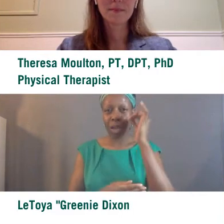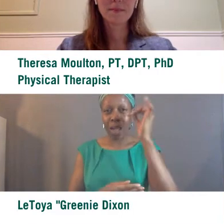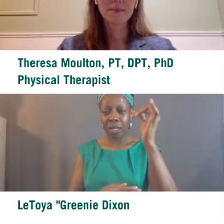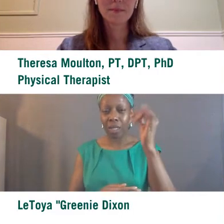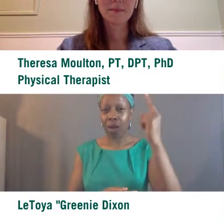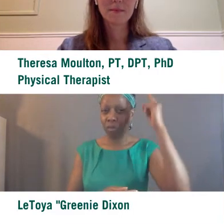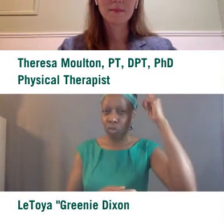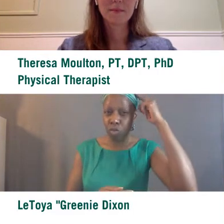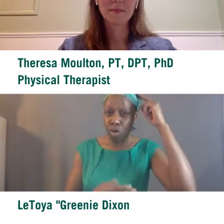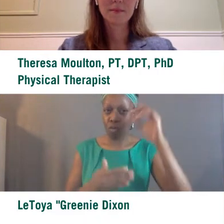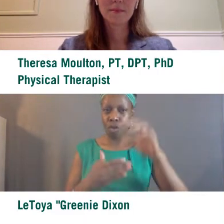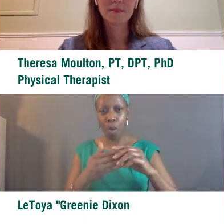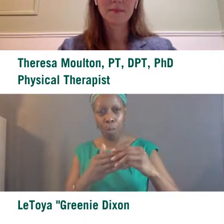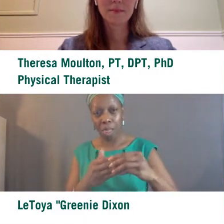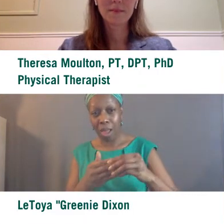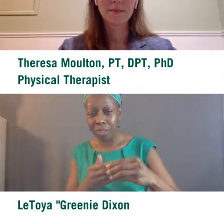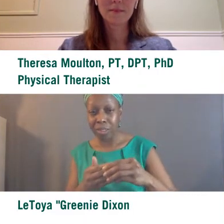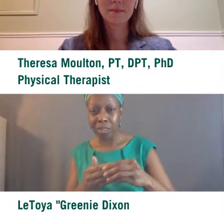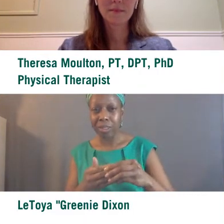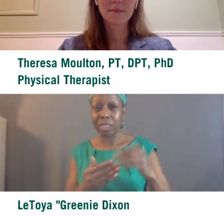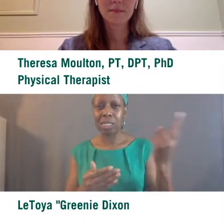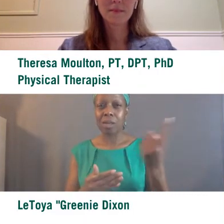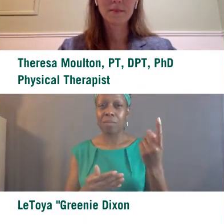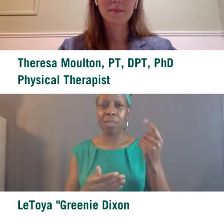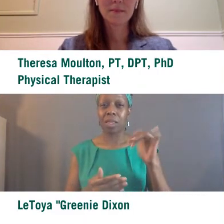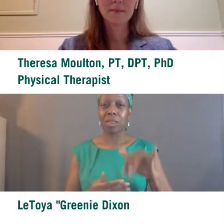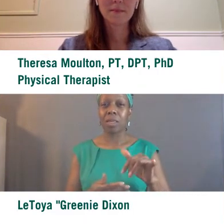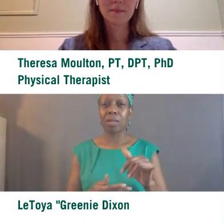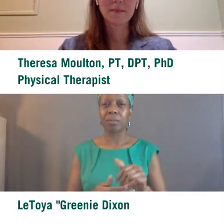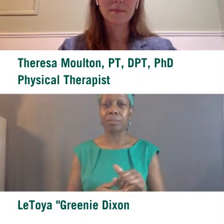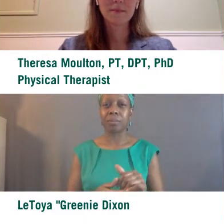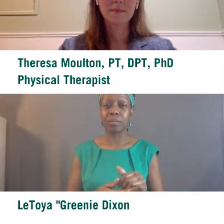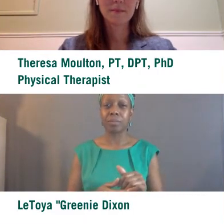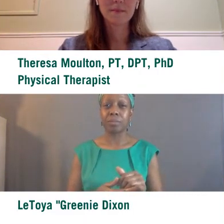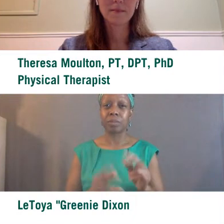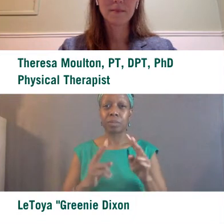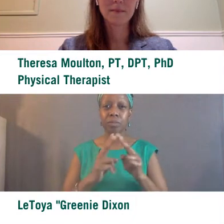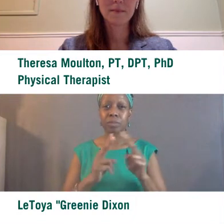is something that is very, very important.